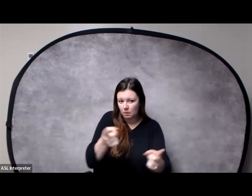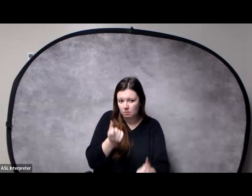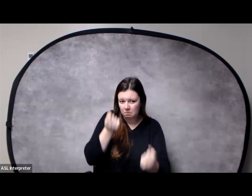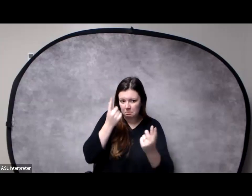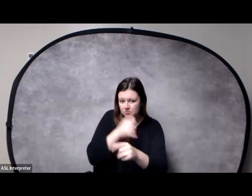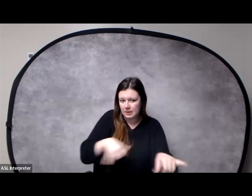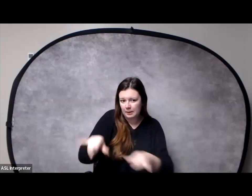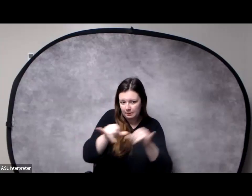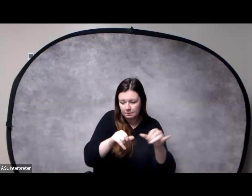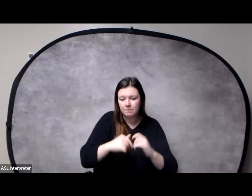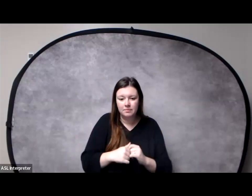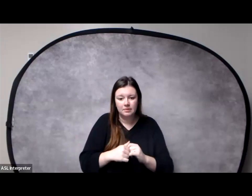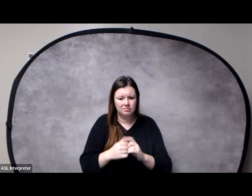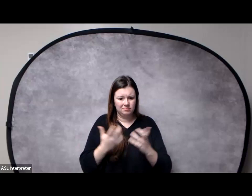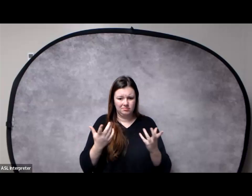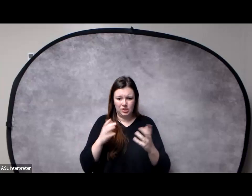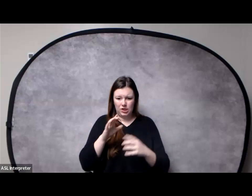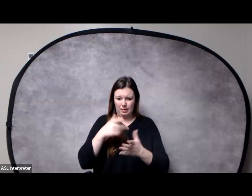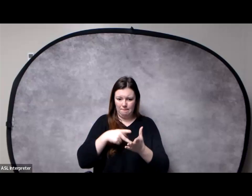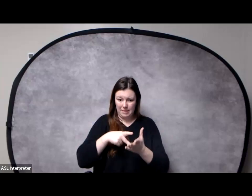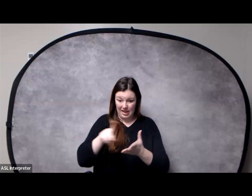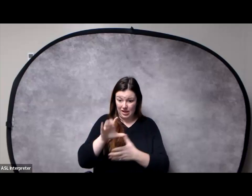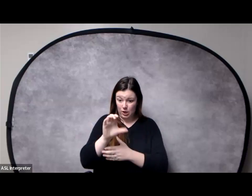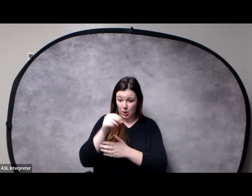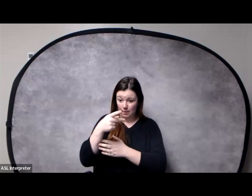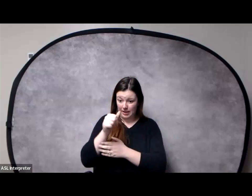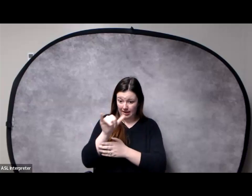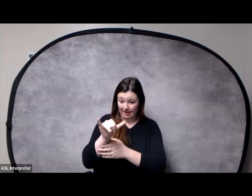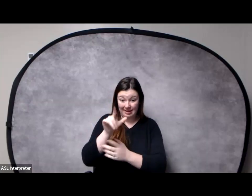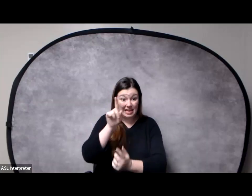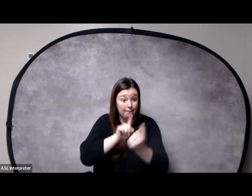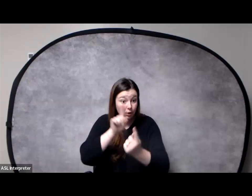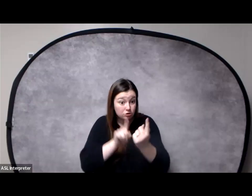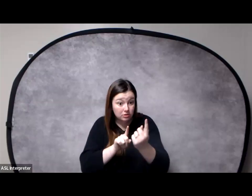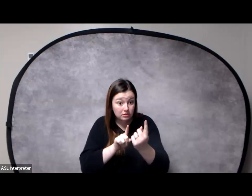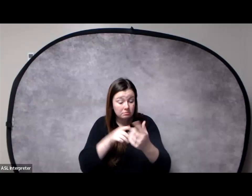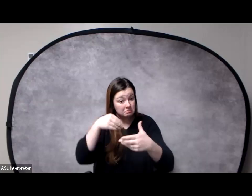I always seem to get an e-mail before or after an appointment asking me to pay online.